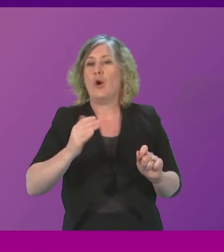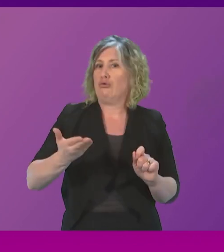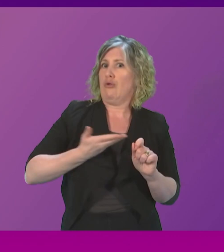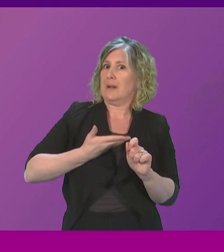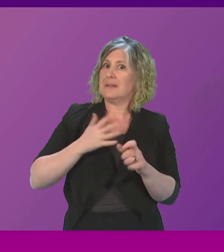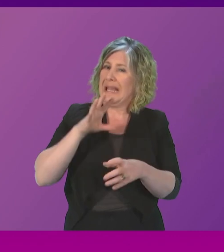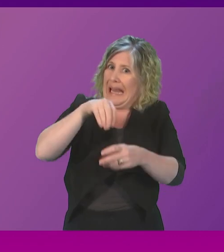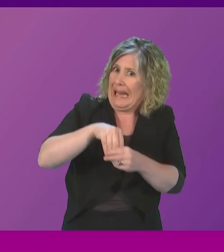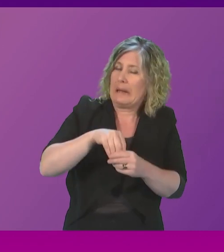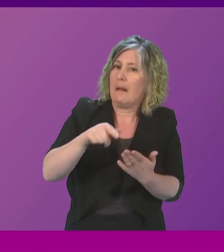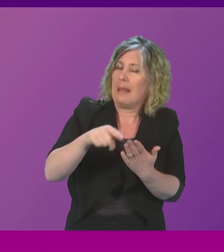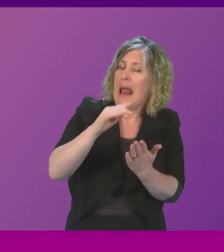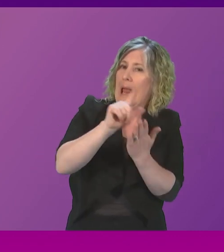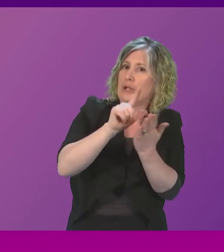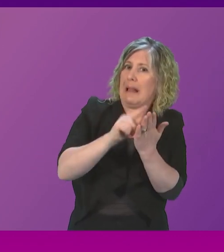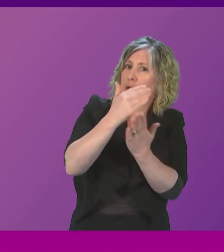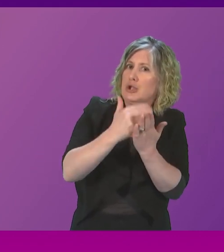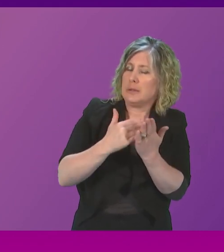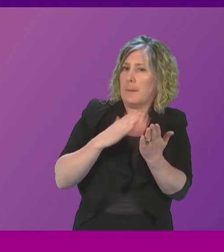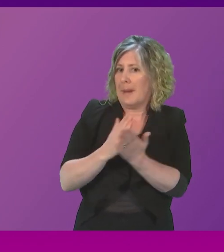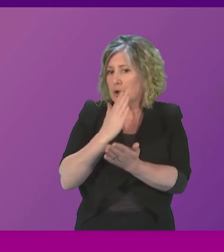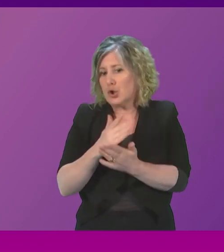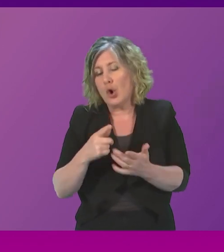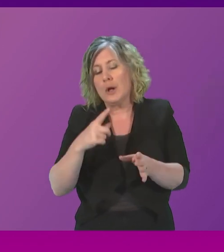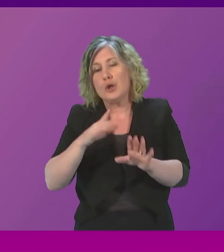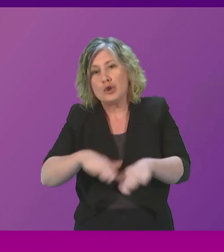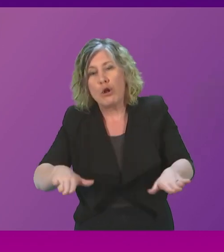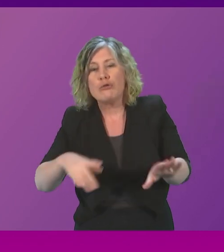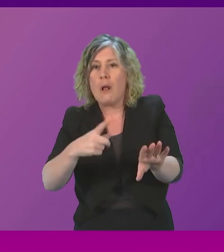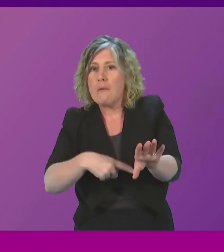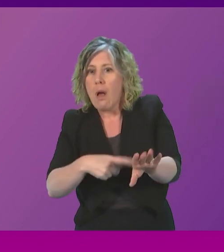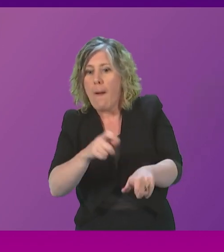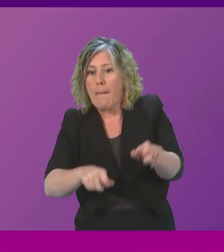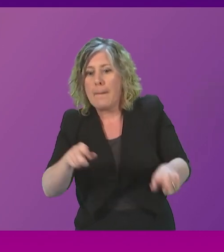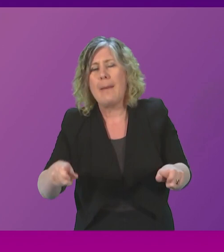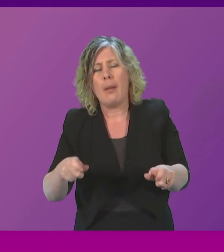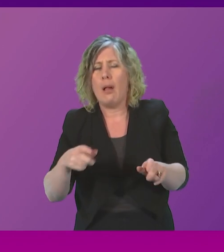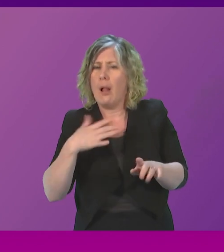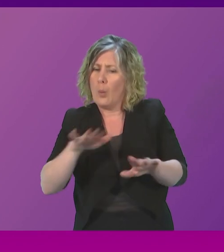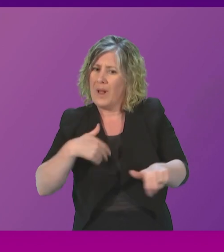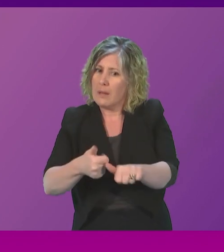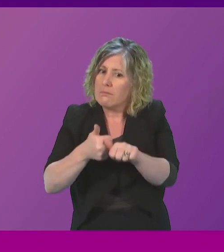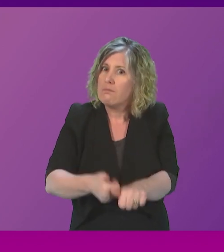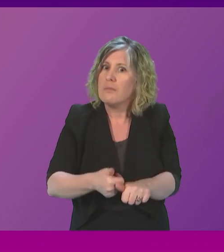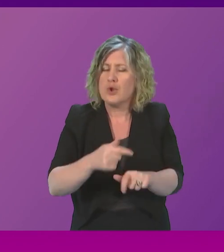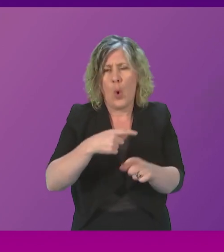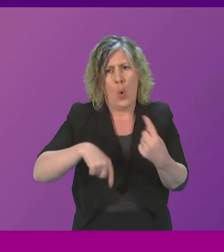we want to do the best by our children and our young people. We know the action that the UK Government chose to take.